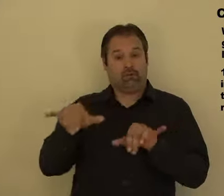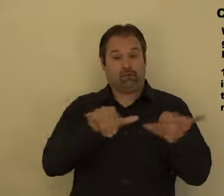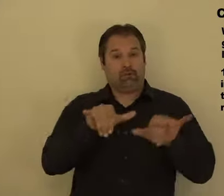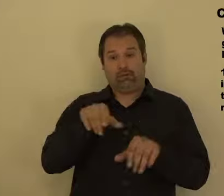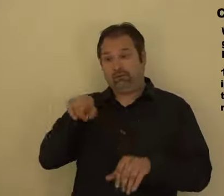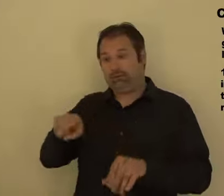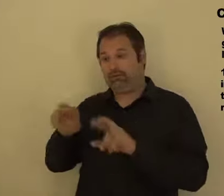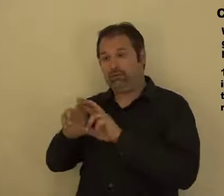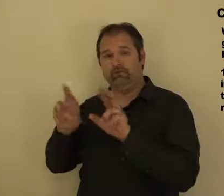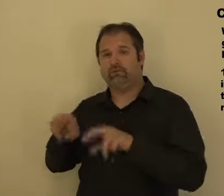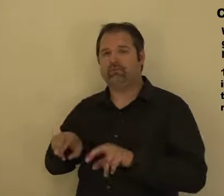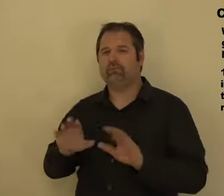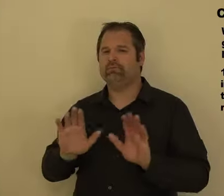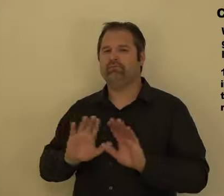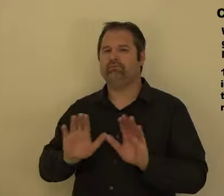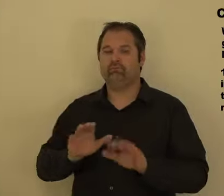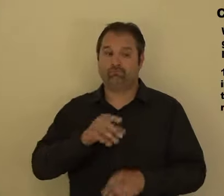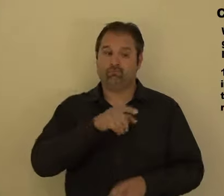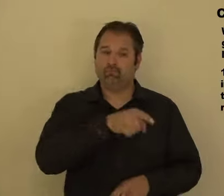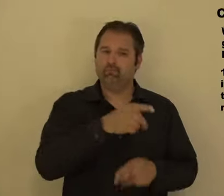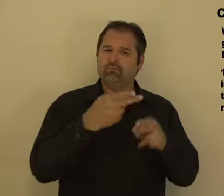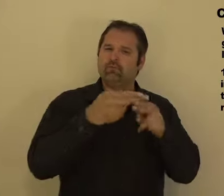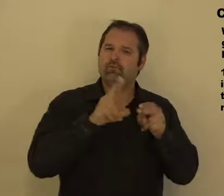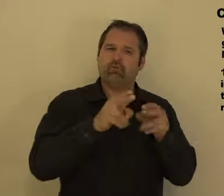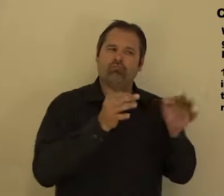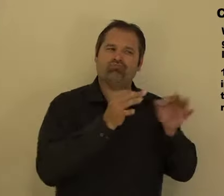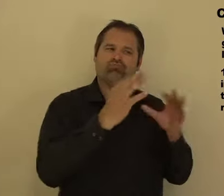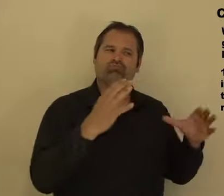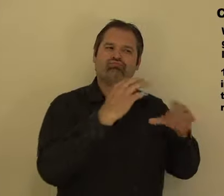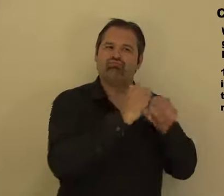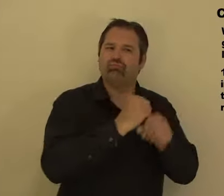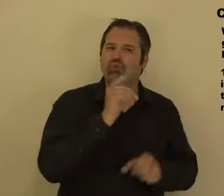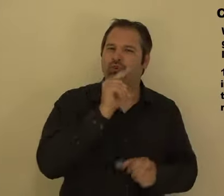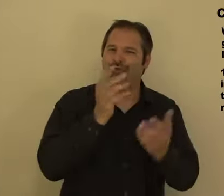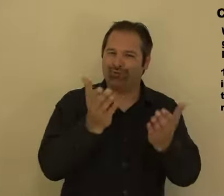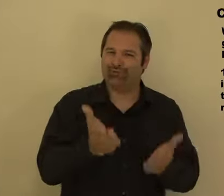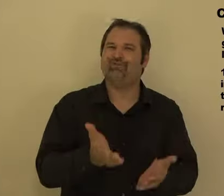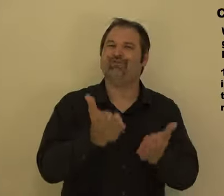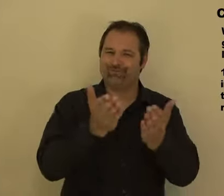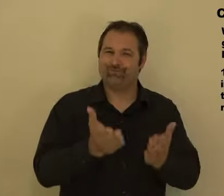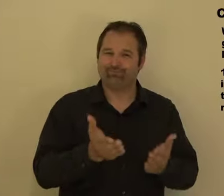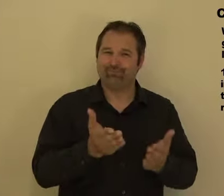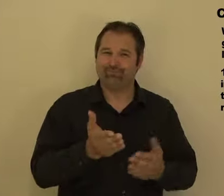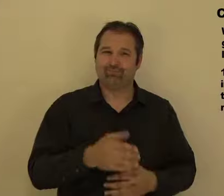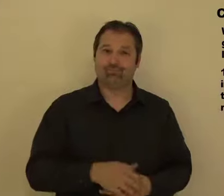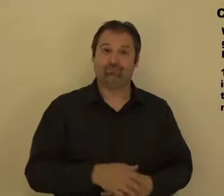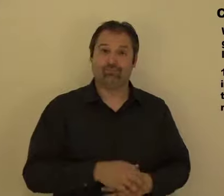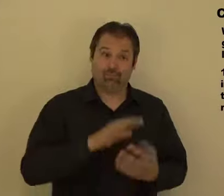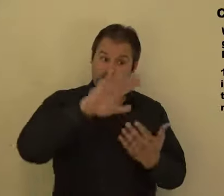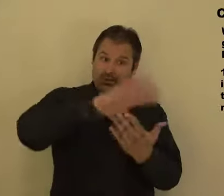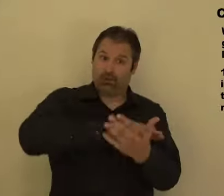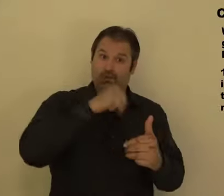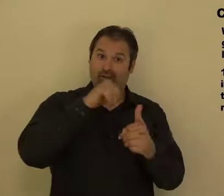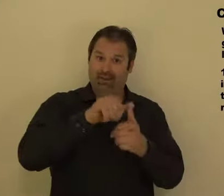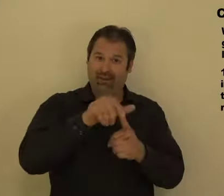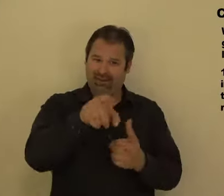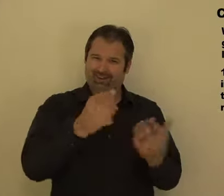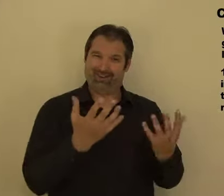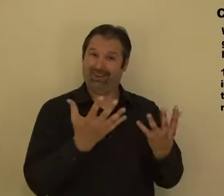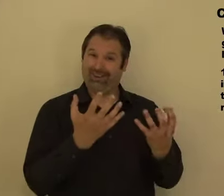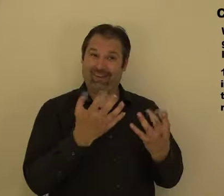Convince the reader to invite you in for an interview.